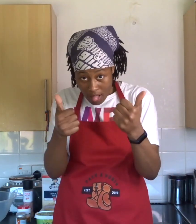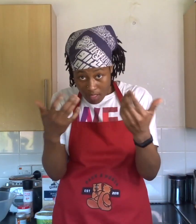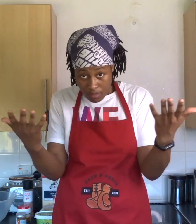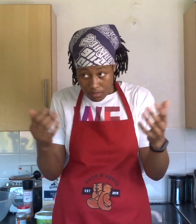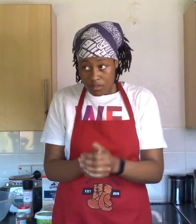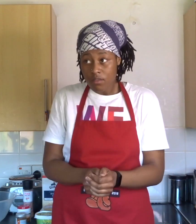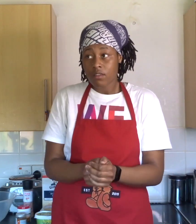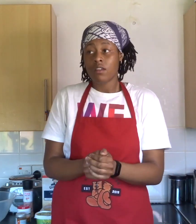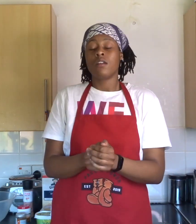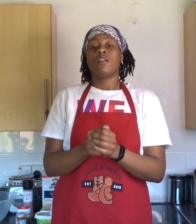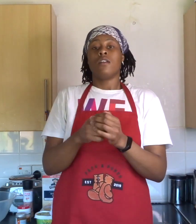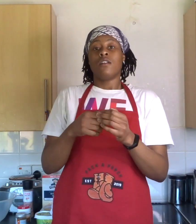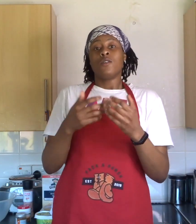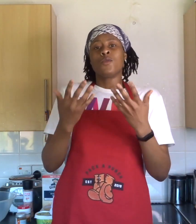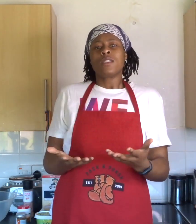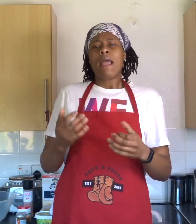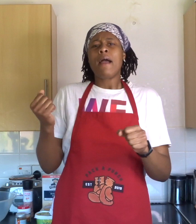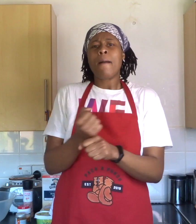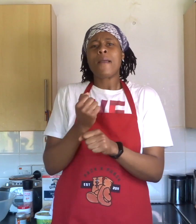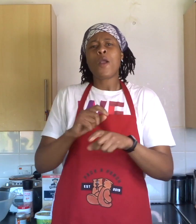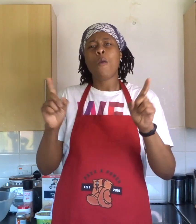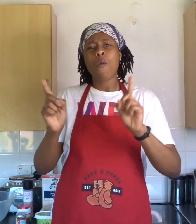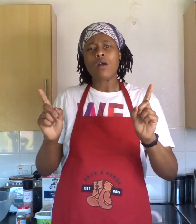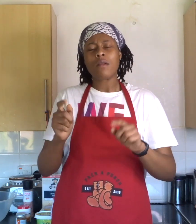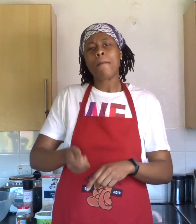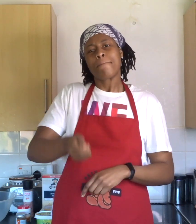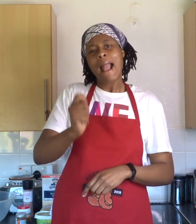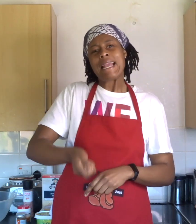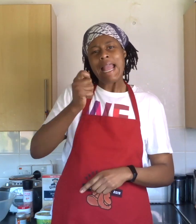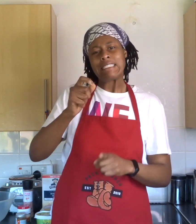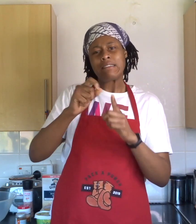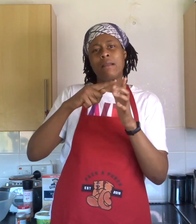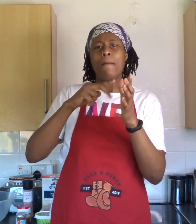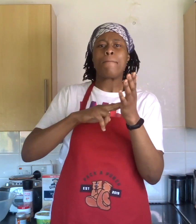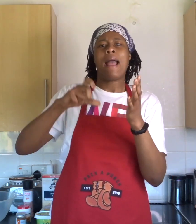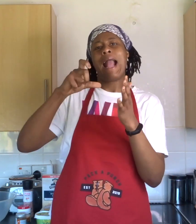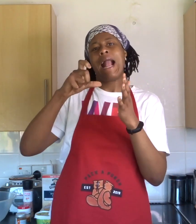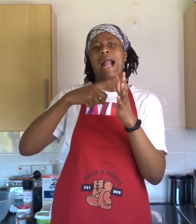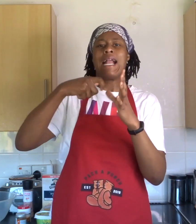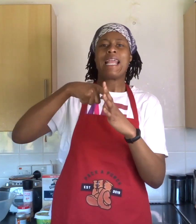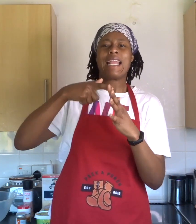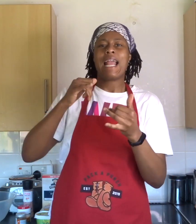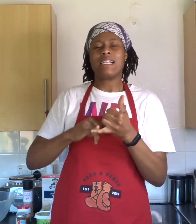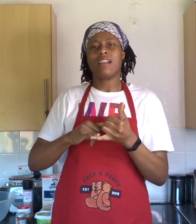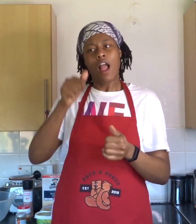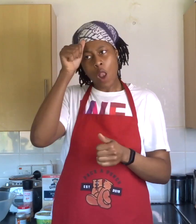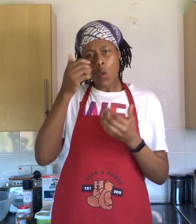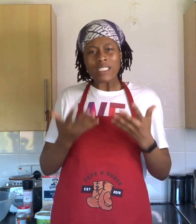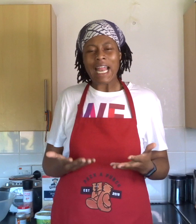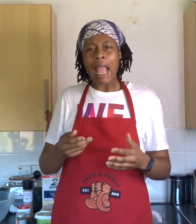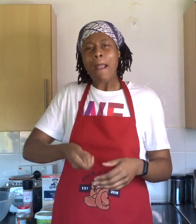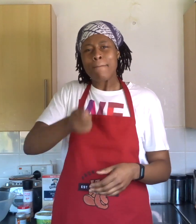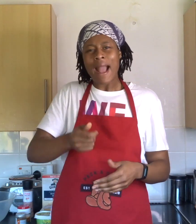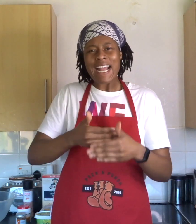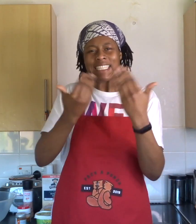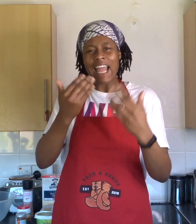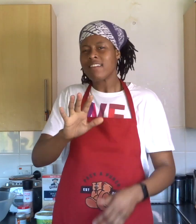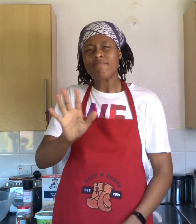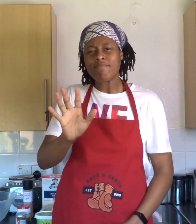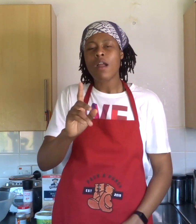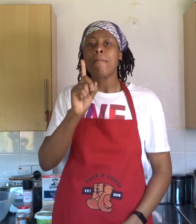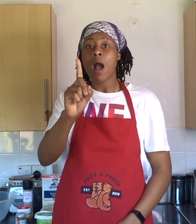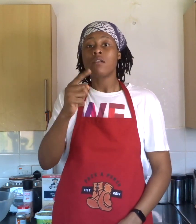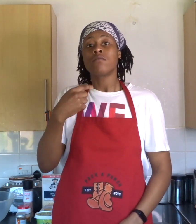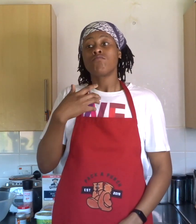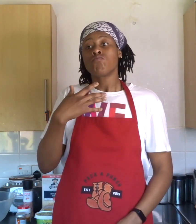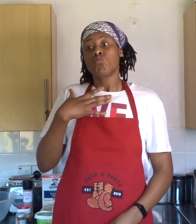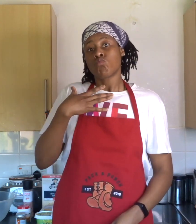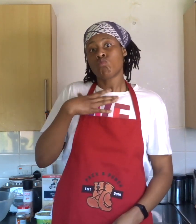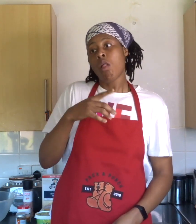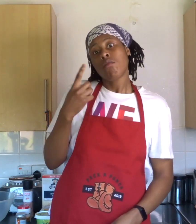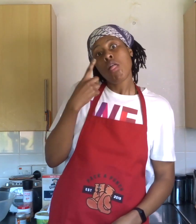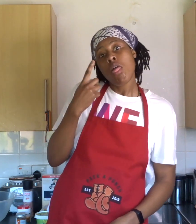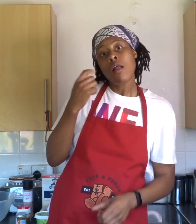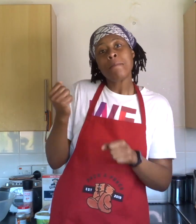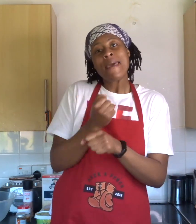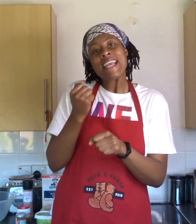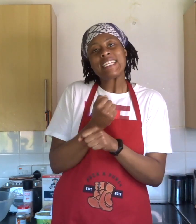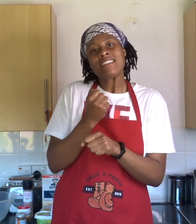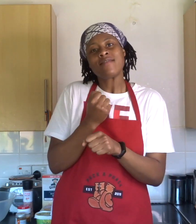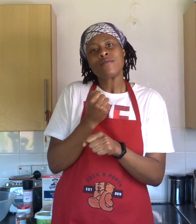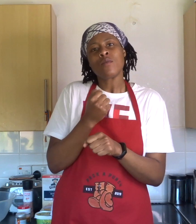Hello everybody, I hope you are well. Today I have decided I will be making pancakes. I know it isn't pancake day,